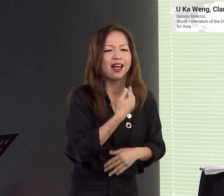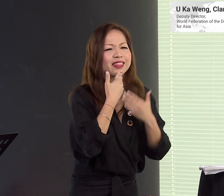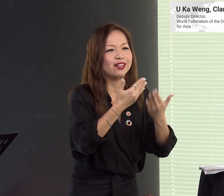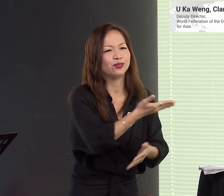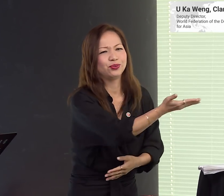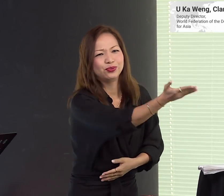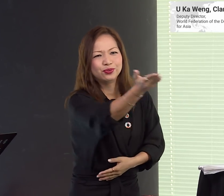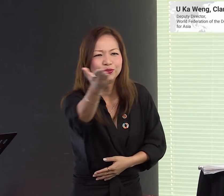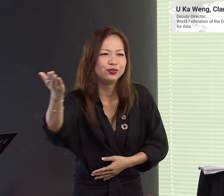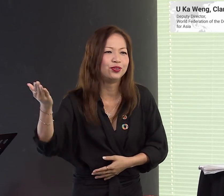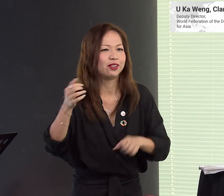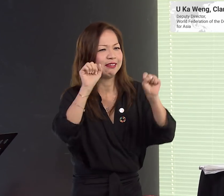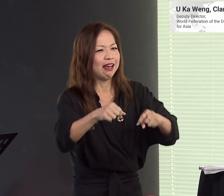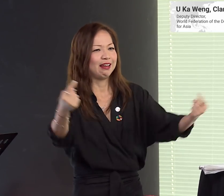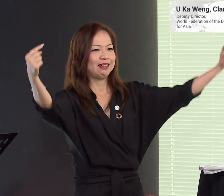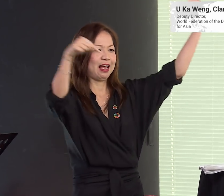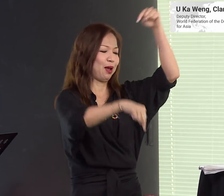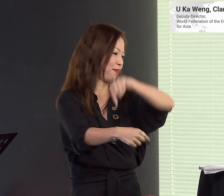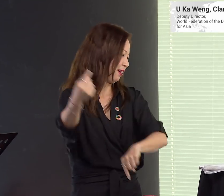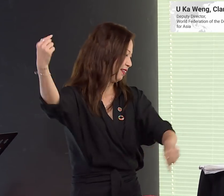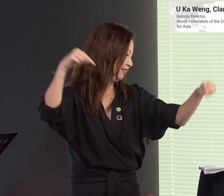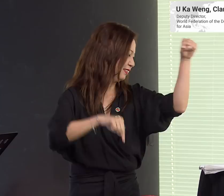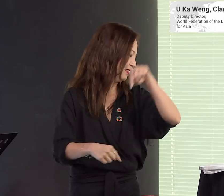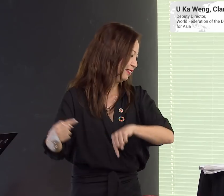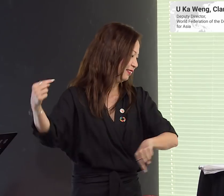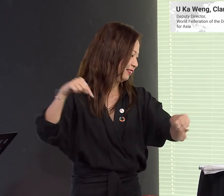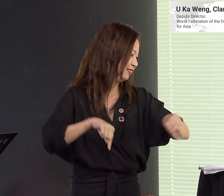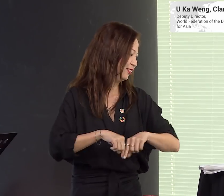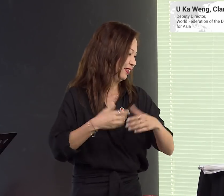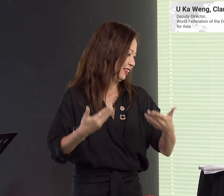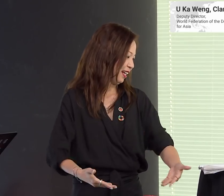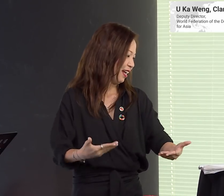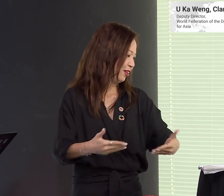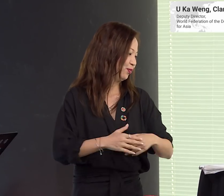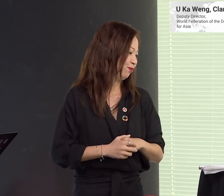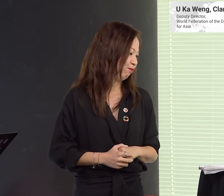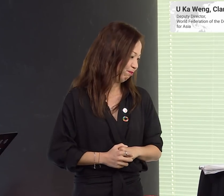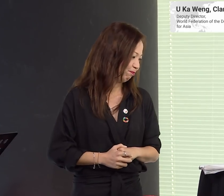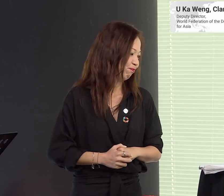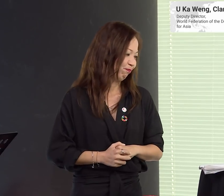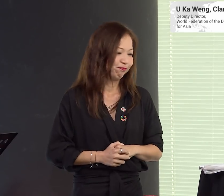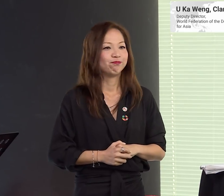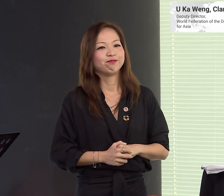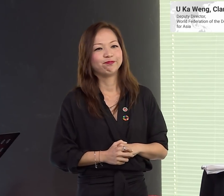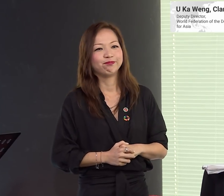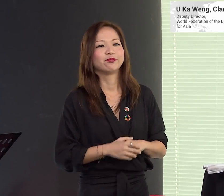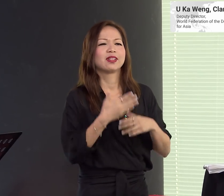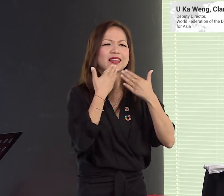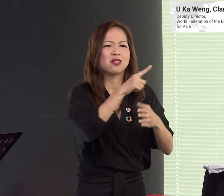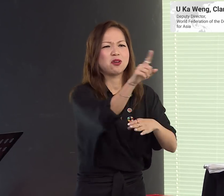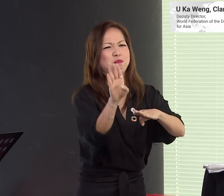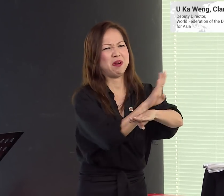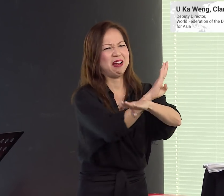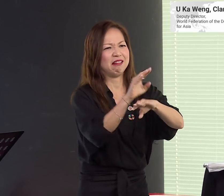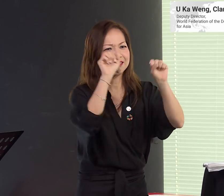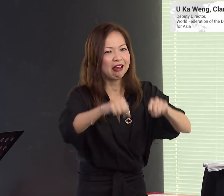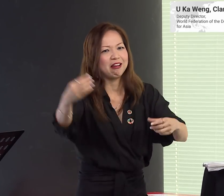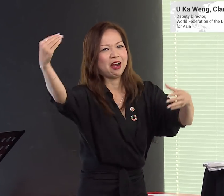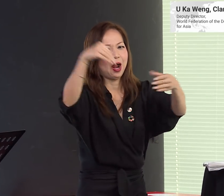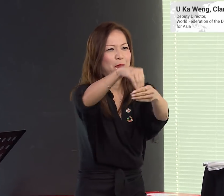As per the schedule for today's event, I'm proud to announce the start of event.